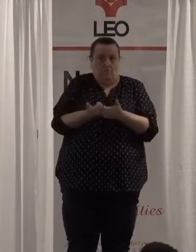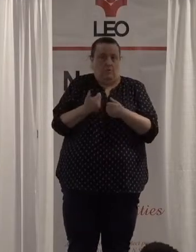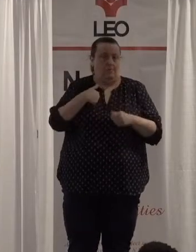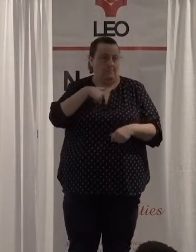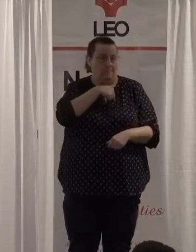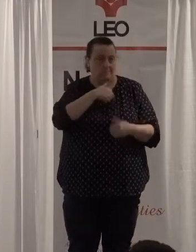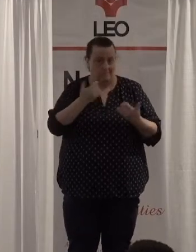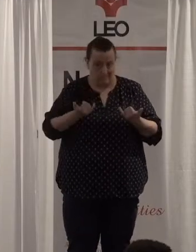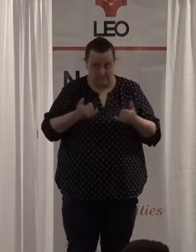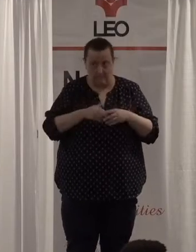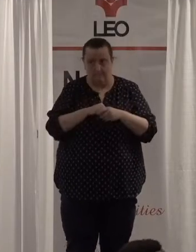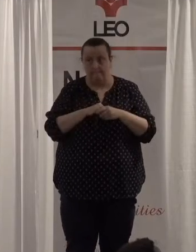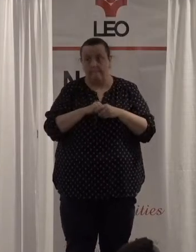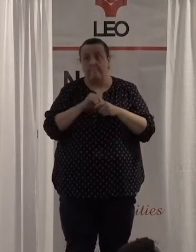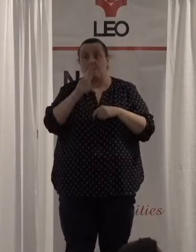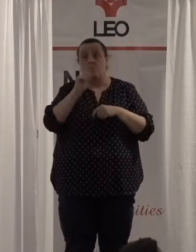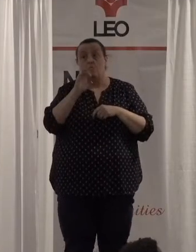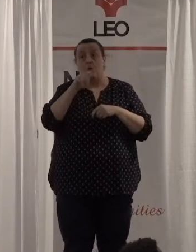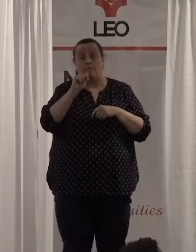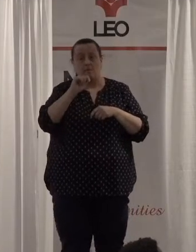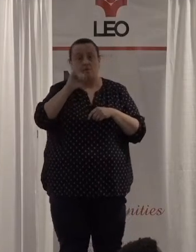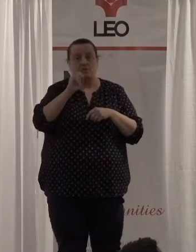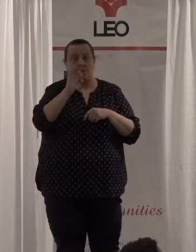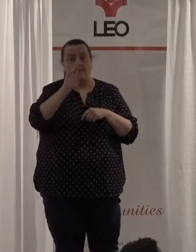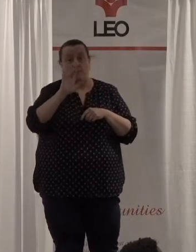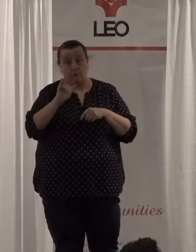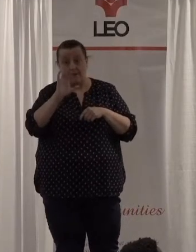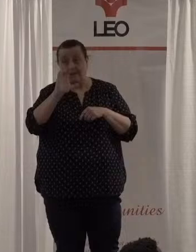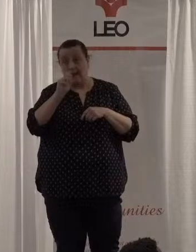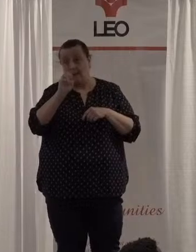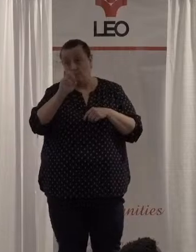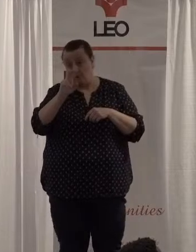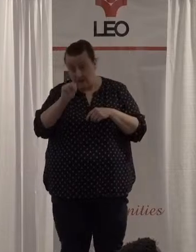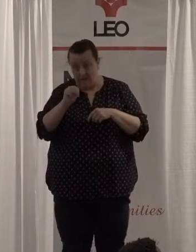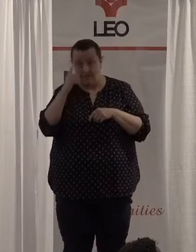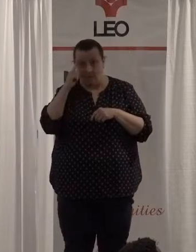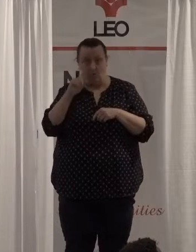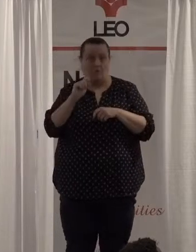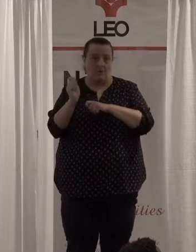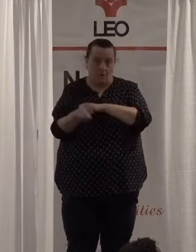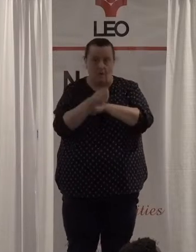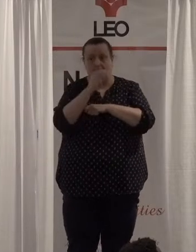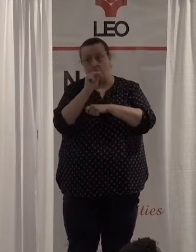ROBERT JEFFREY CAMERON, GOLF NOVA SCOTIA AND LUNG NSPEI.